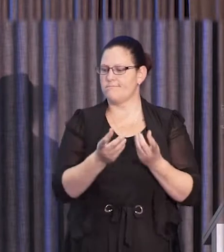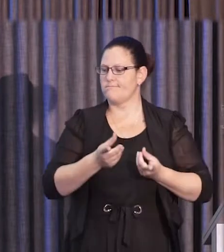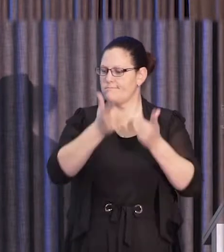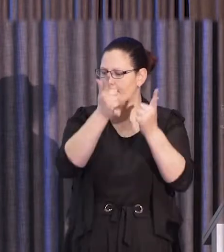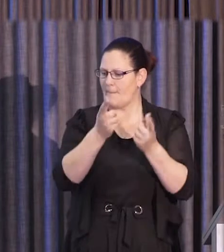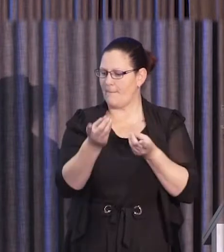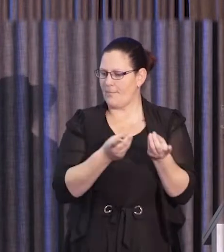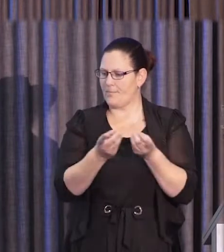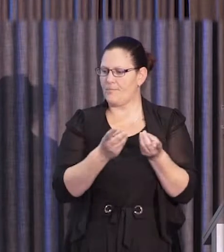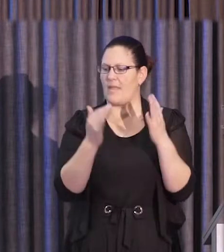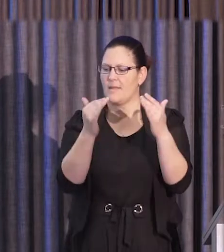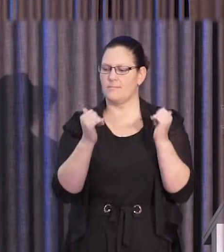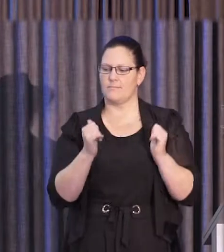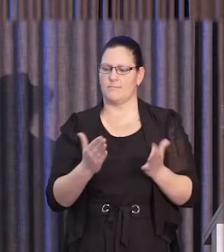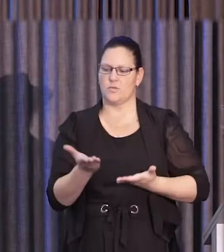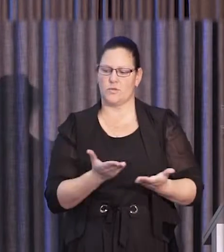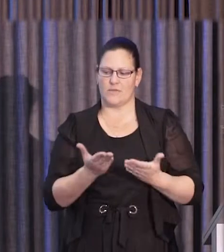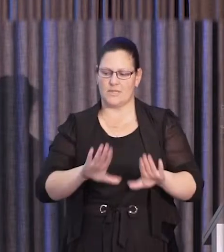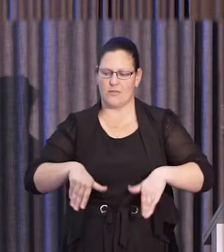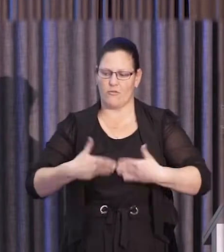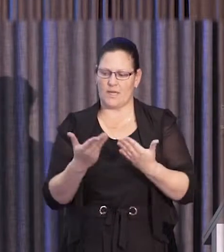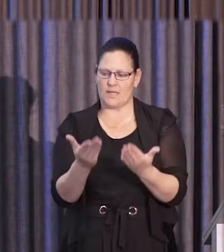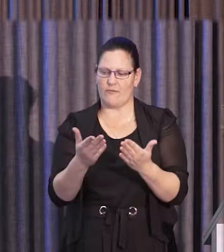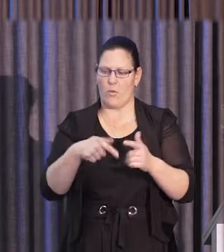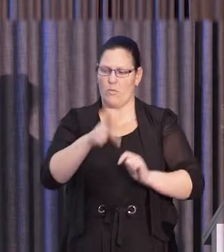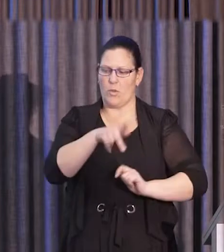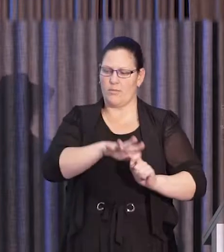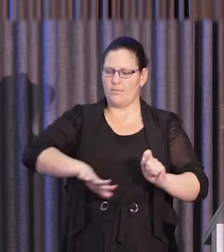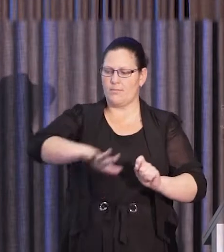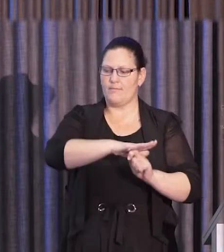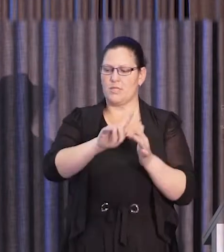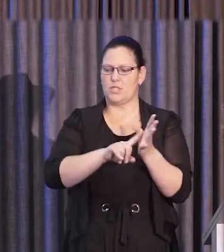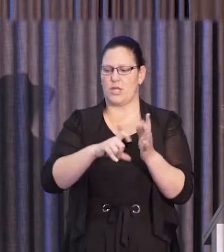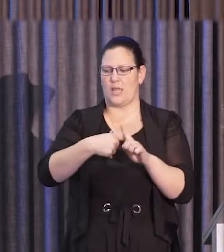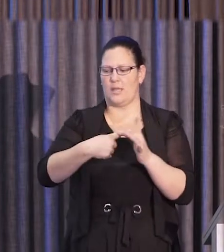is Jackie Tang, and Regional and Remote Communities, with the assistant director Rachael Green.